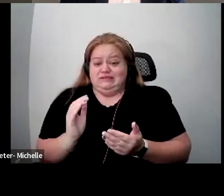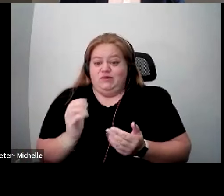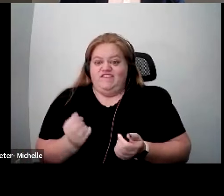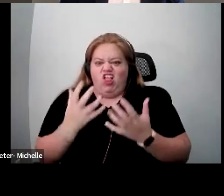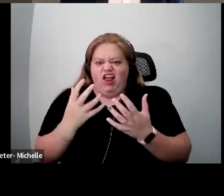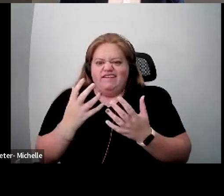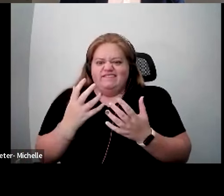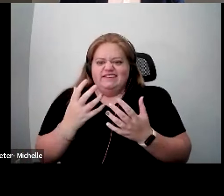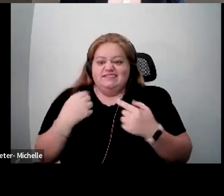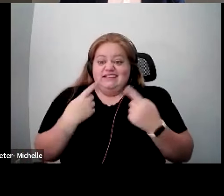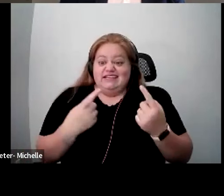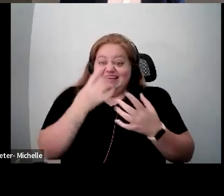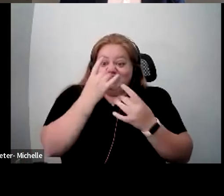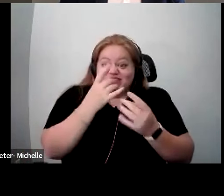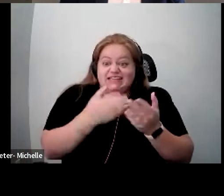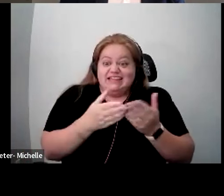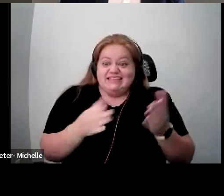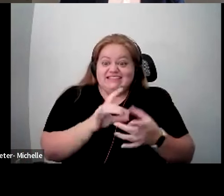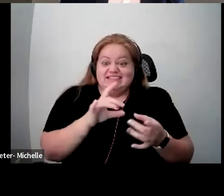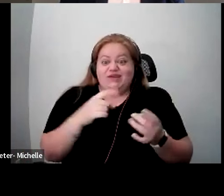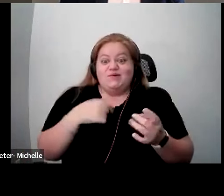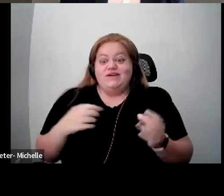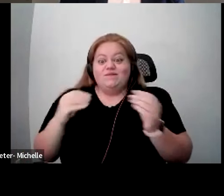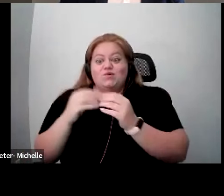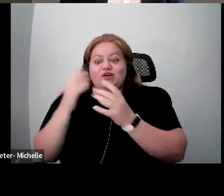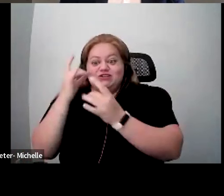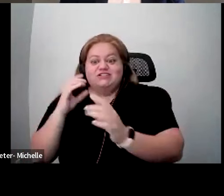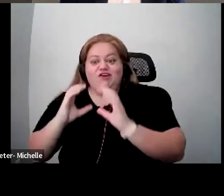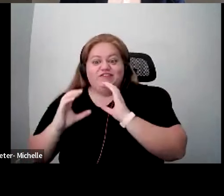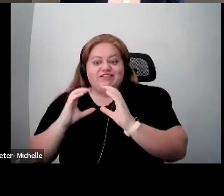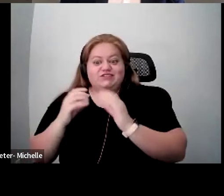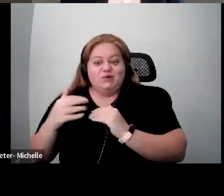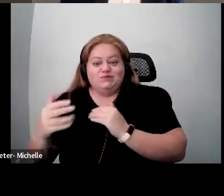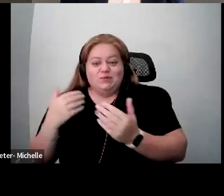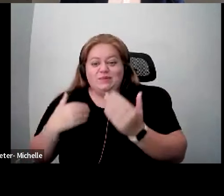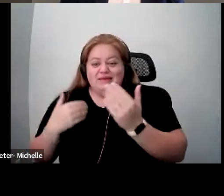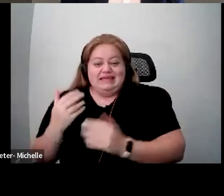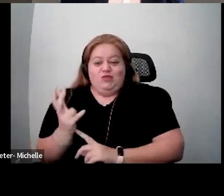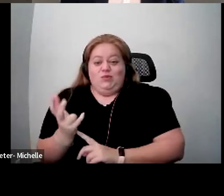We've had lots of interesting things to say. And we have lots more interesting things to say coming up. Could we make it a three-minute break